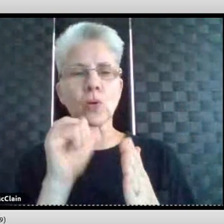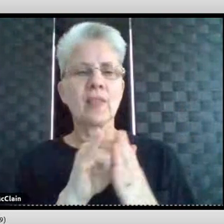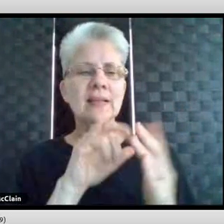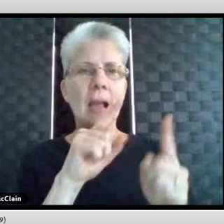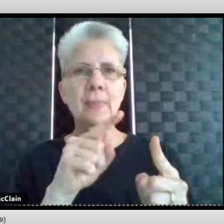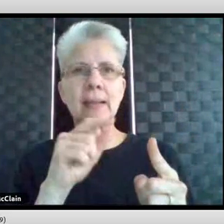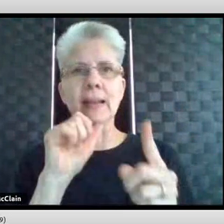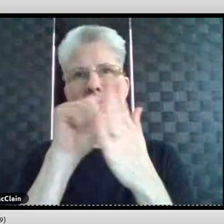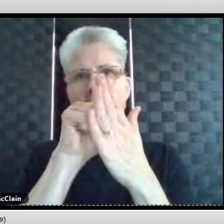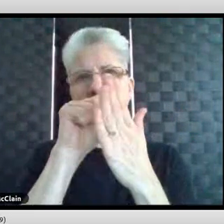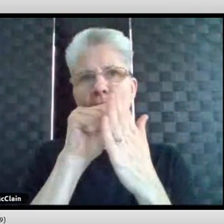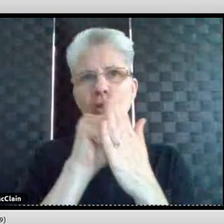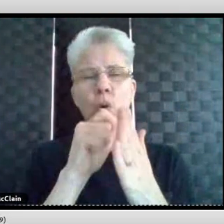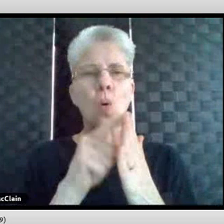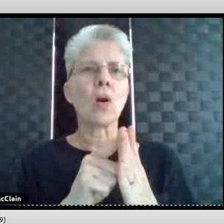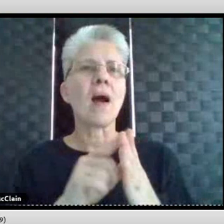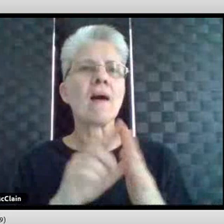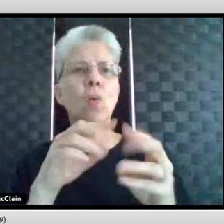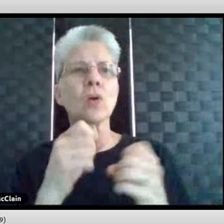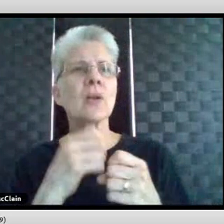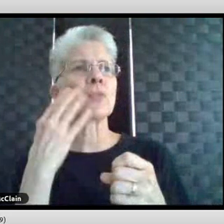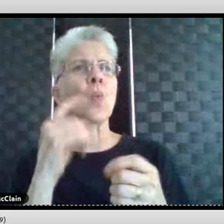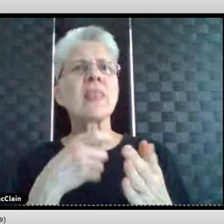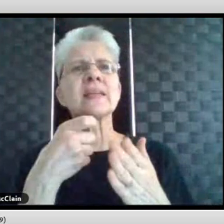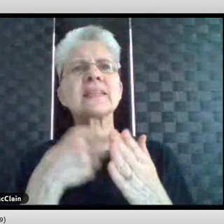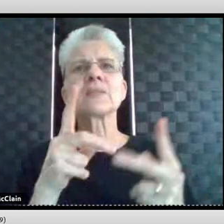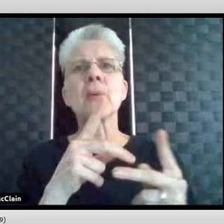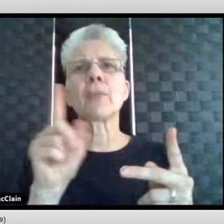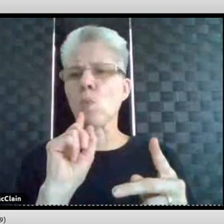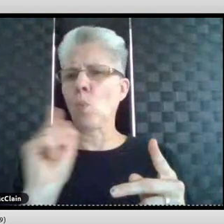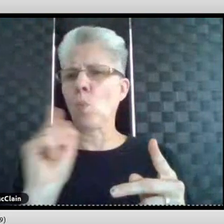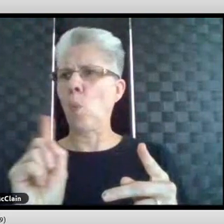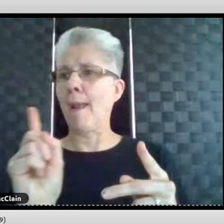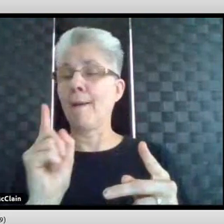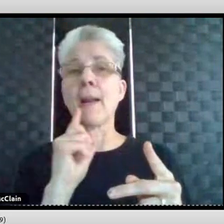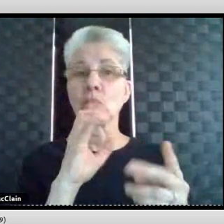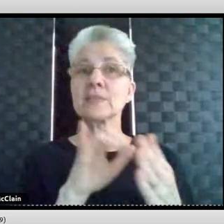knocking on the door of our face-to-face workshop wanting to know where the tax people are. So I'm gonna say that it's there.